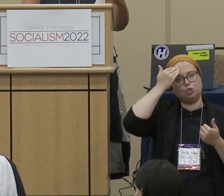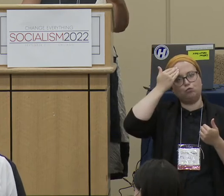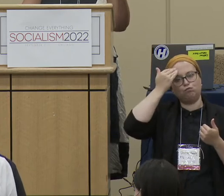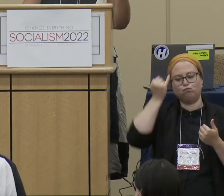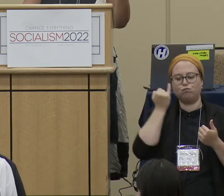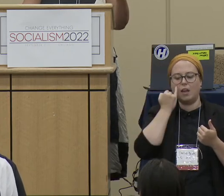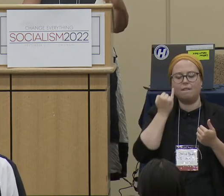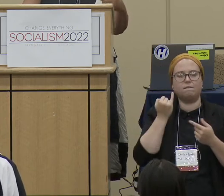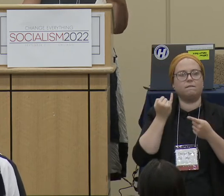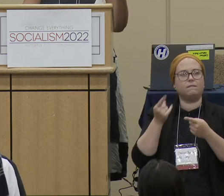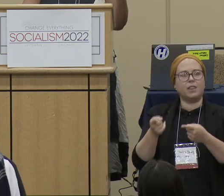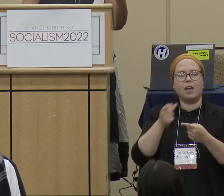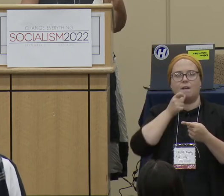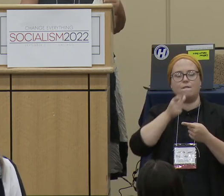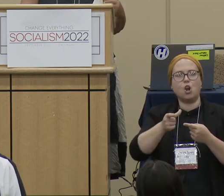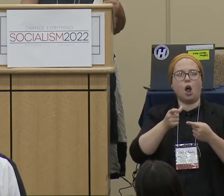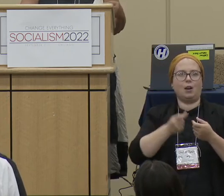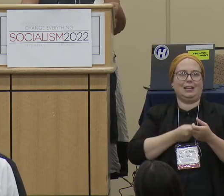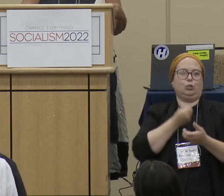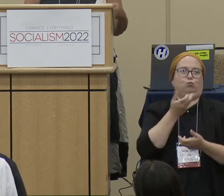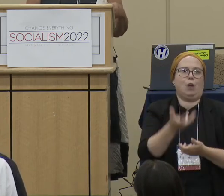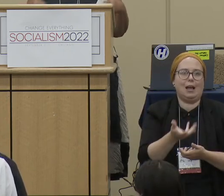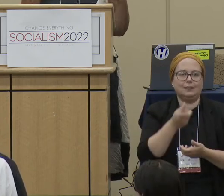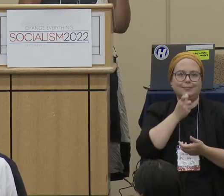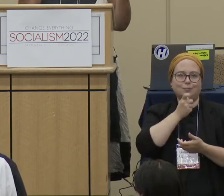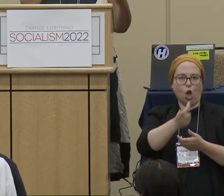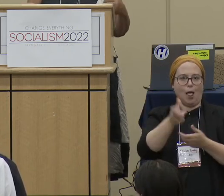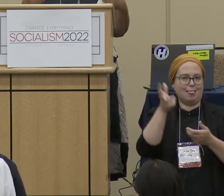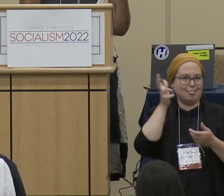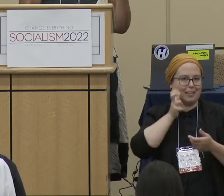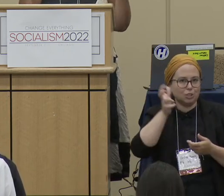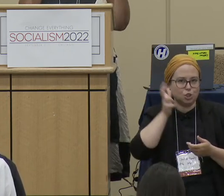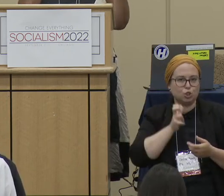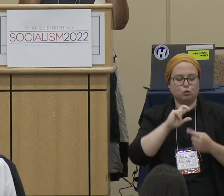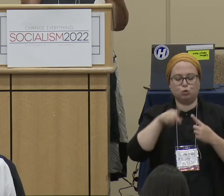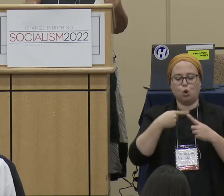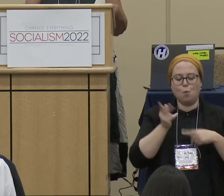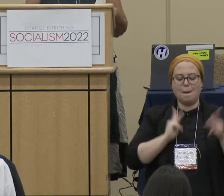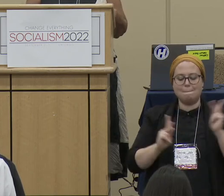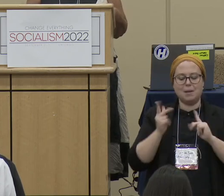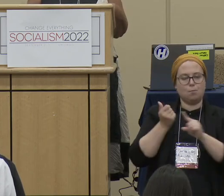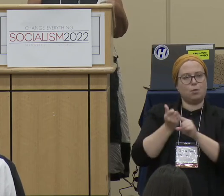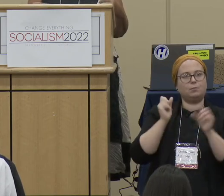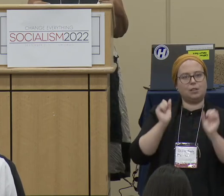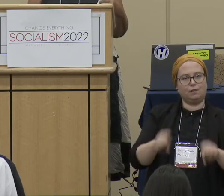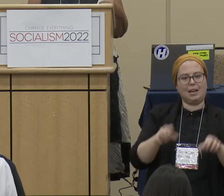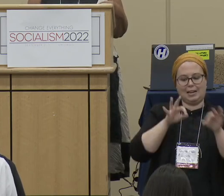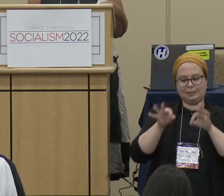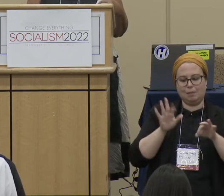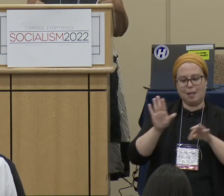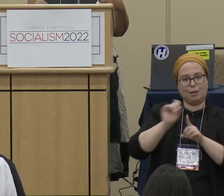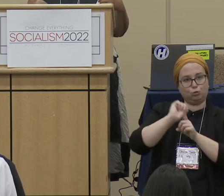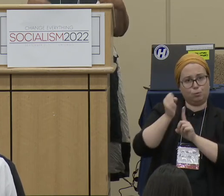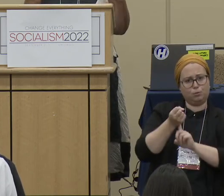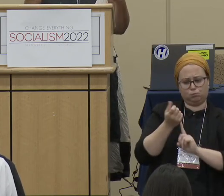people have a lot of knowledge within themselves that have not been articulated, expressed, or listened to. So, when people